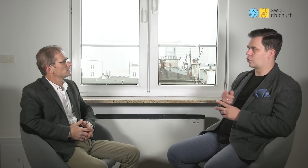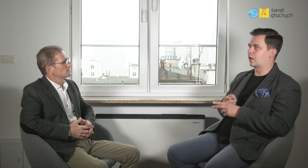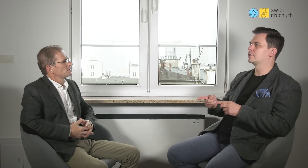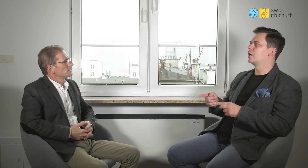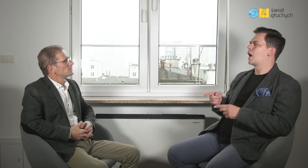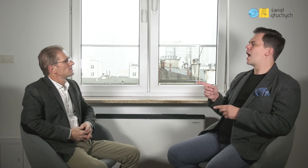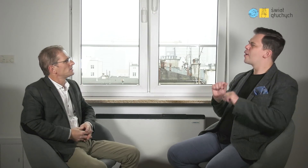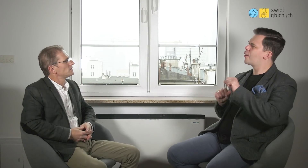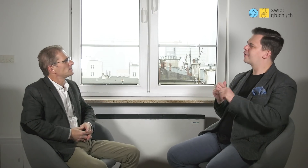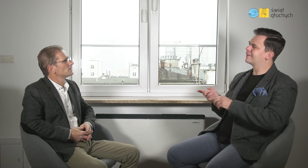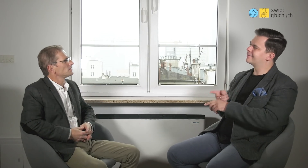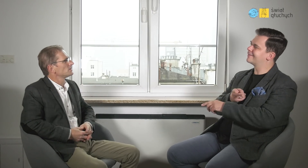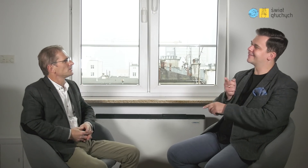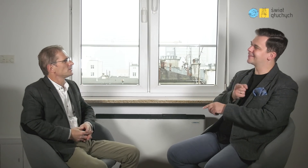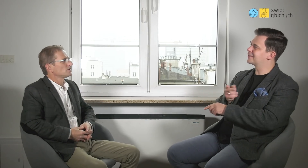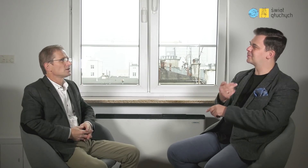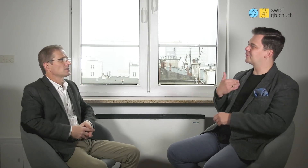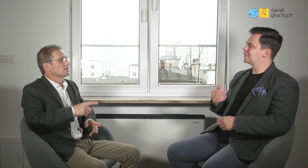In what years?